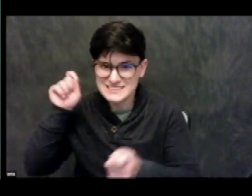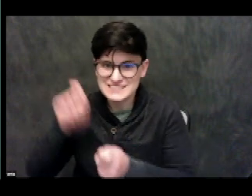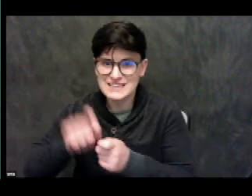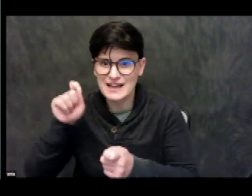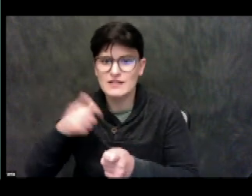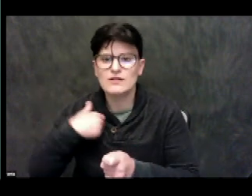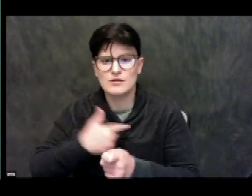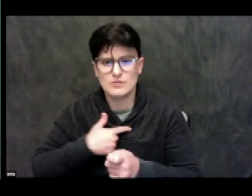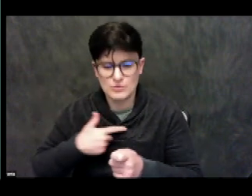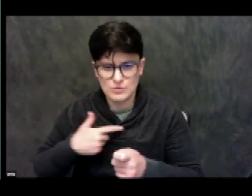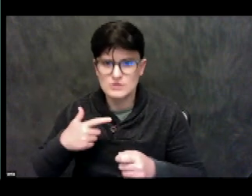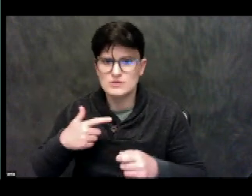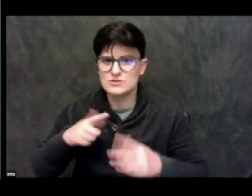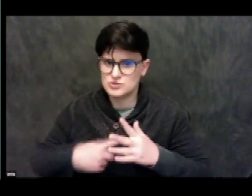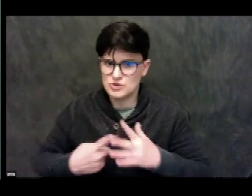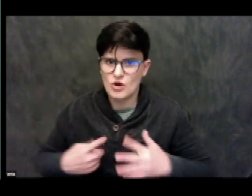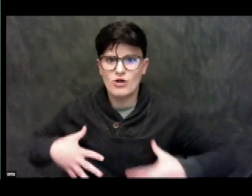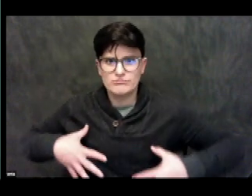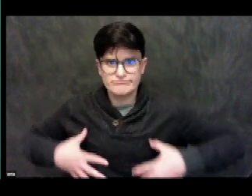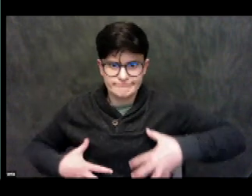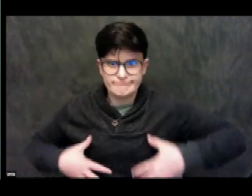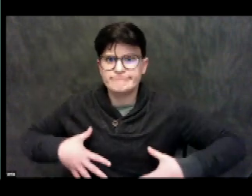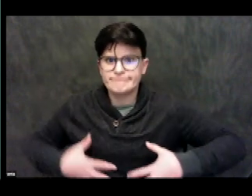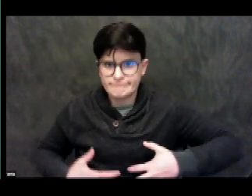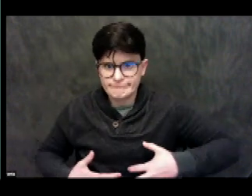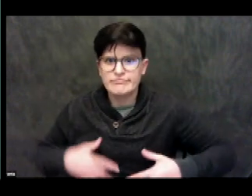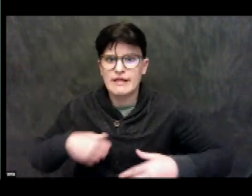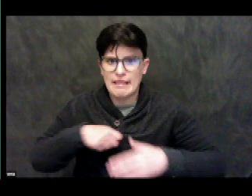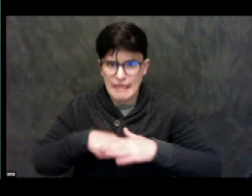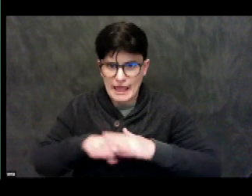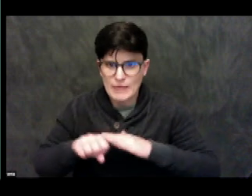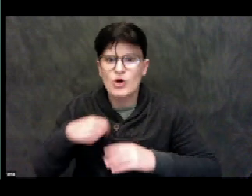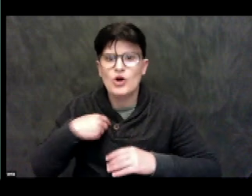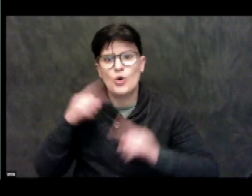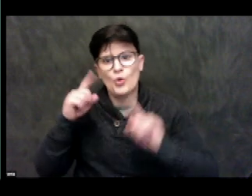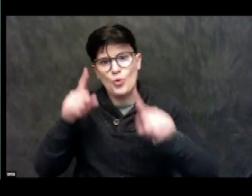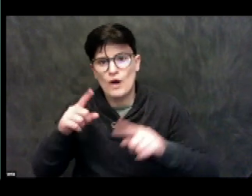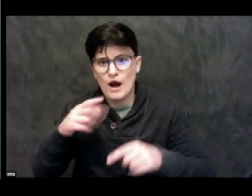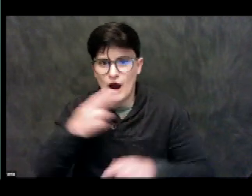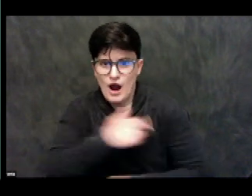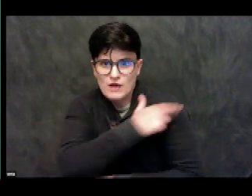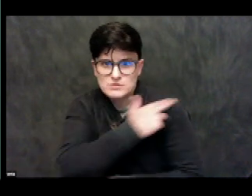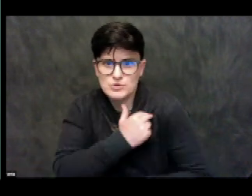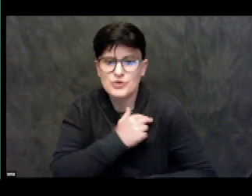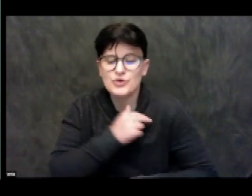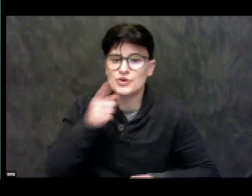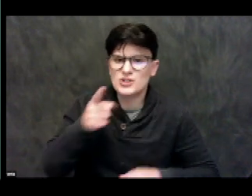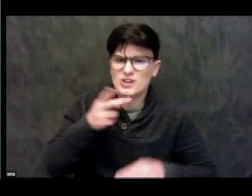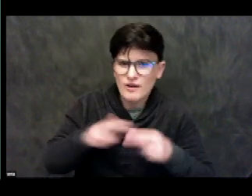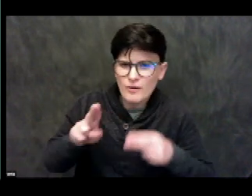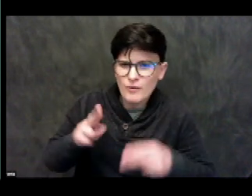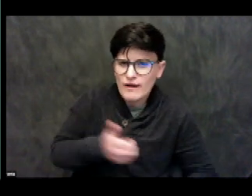the hospital and they did a quick ultra sound. Saw the baby was still transverse,